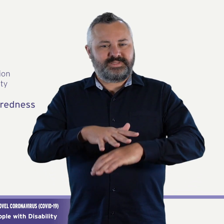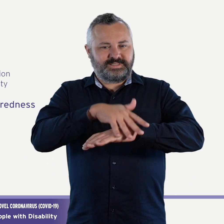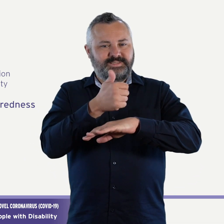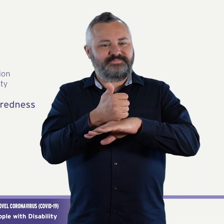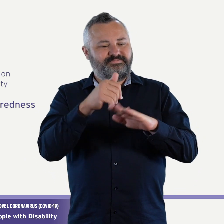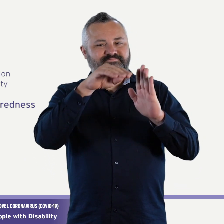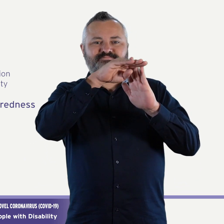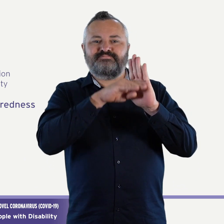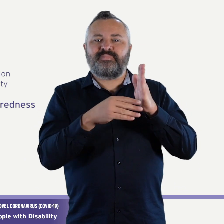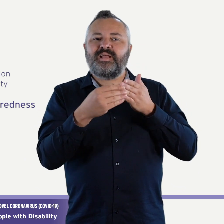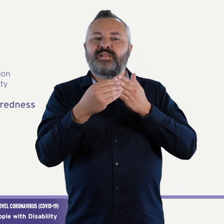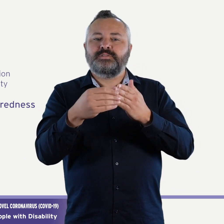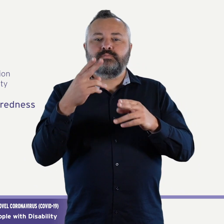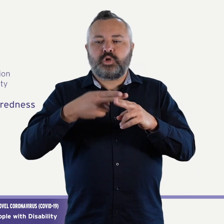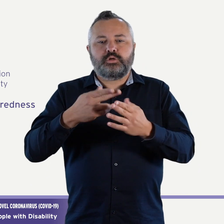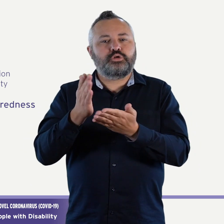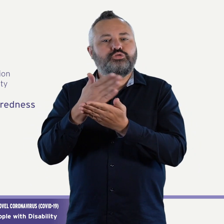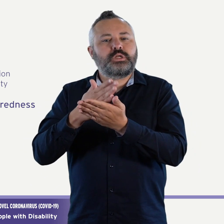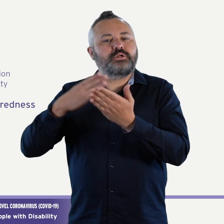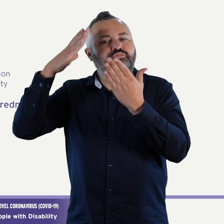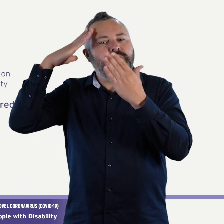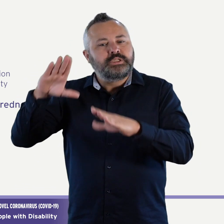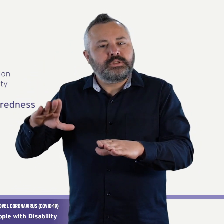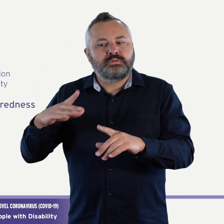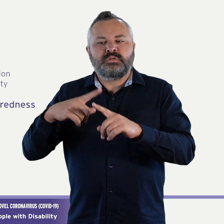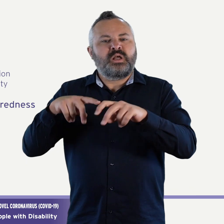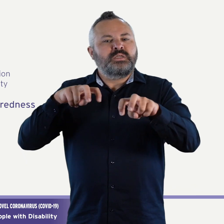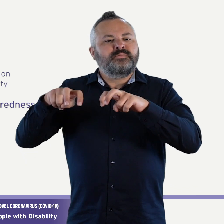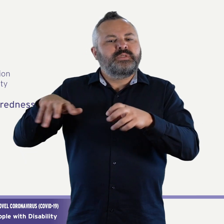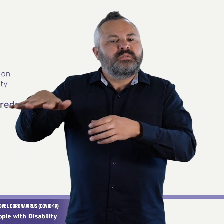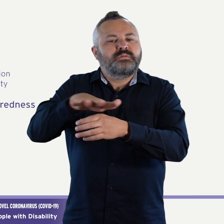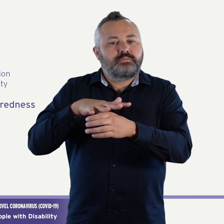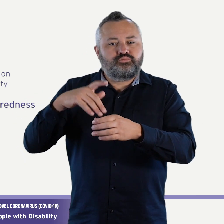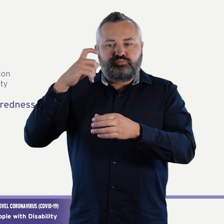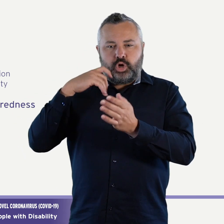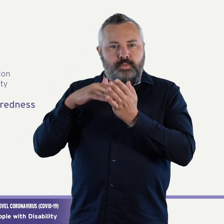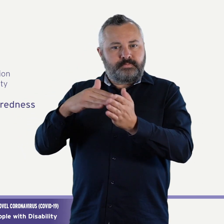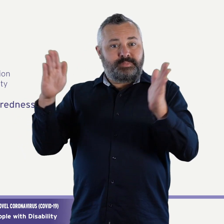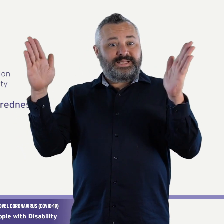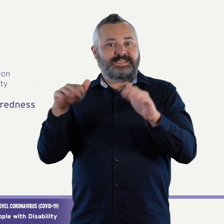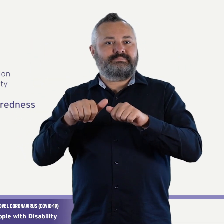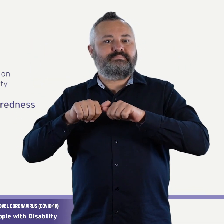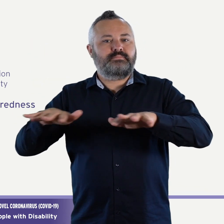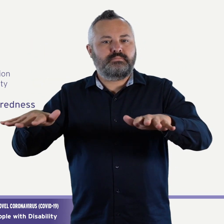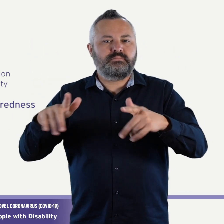Establish guidelines to reduce the transmission of COVID-19 within shared residential and activity settings.